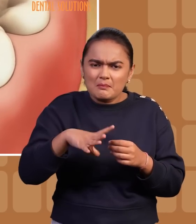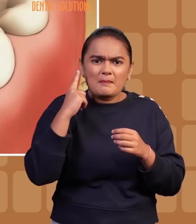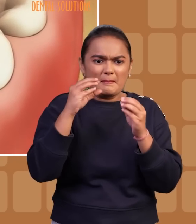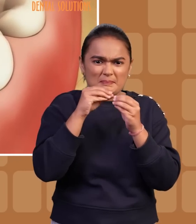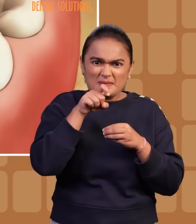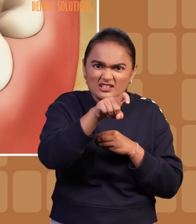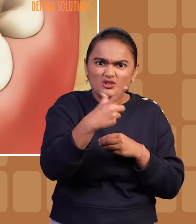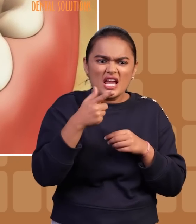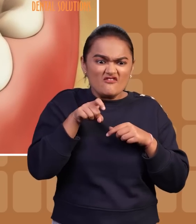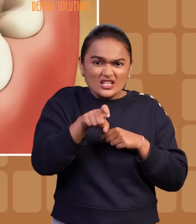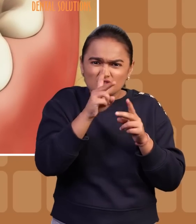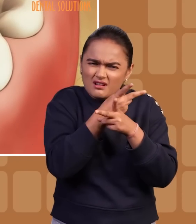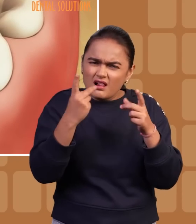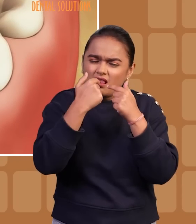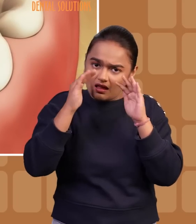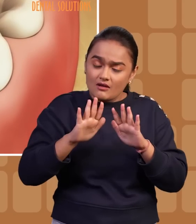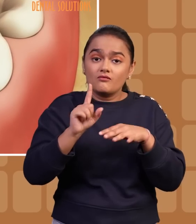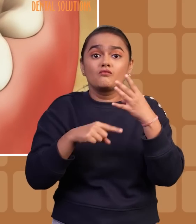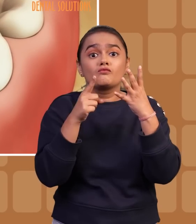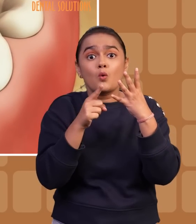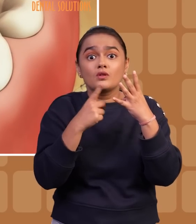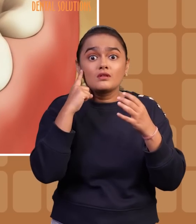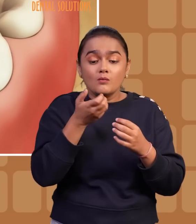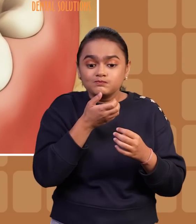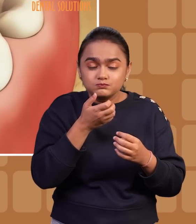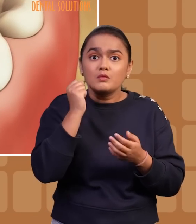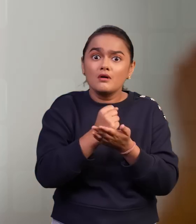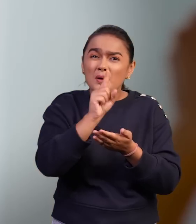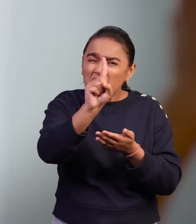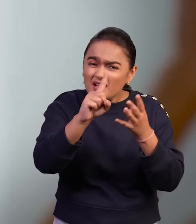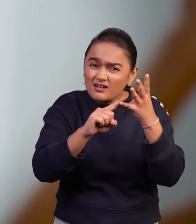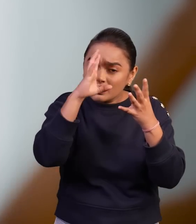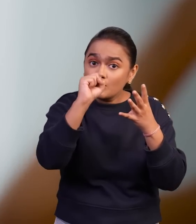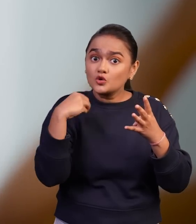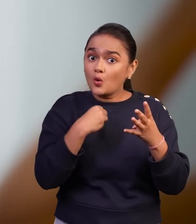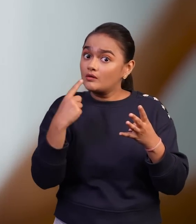The bacteria there can cause bad breath and infections. Fourth is mouthwash.